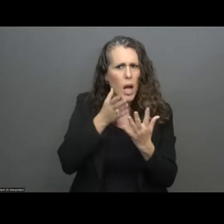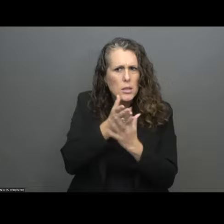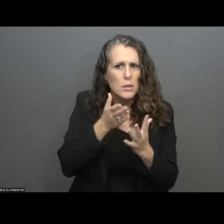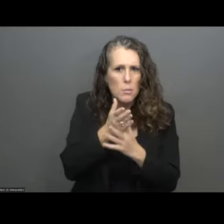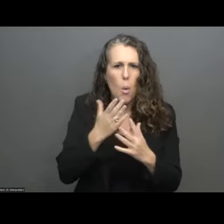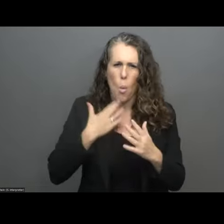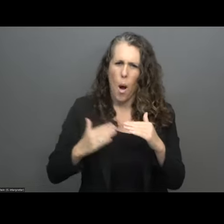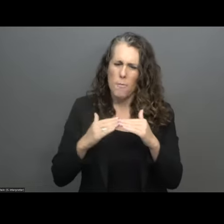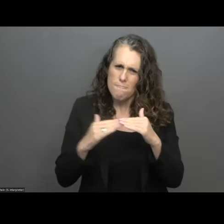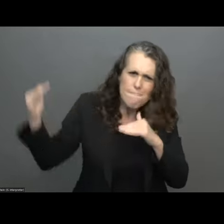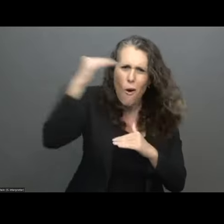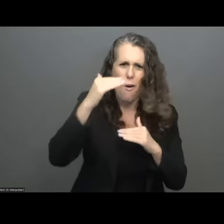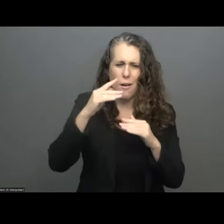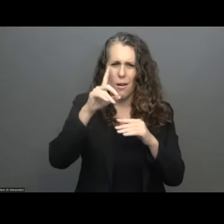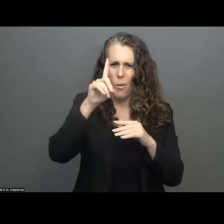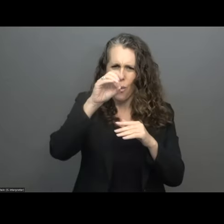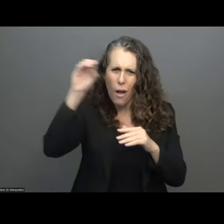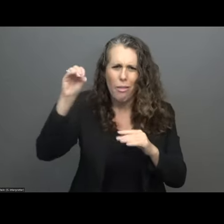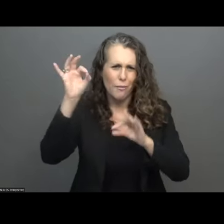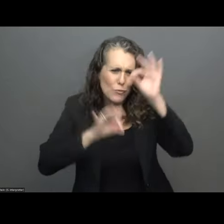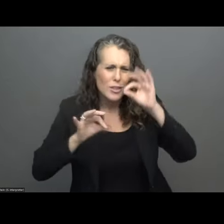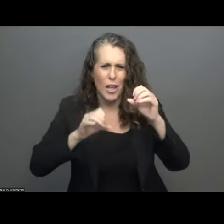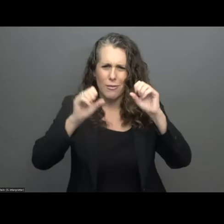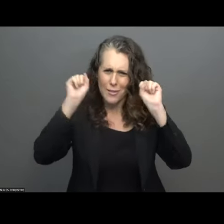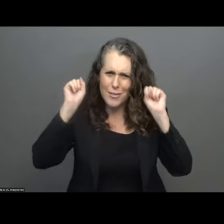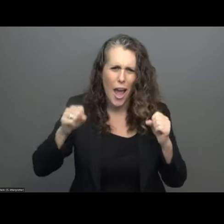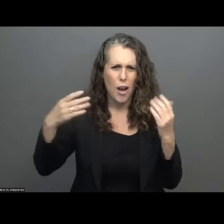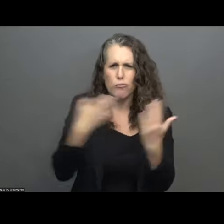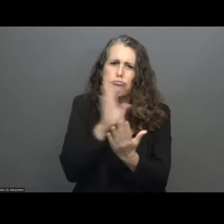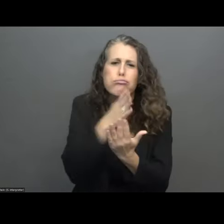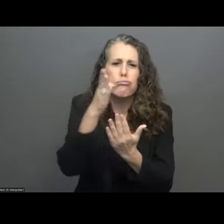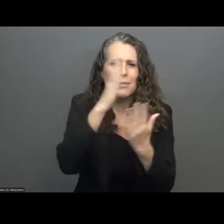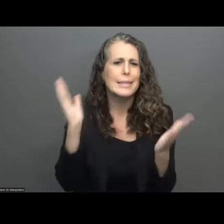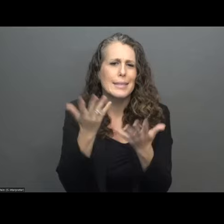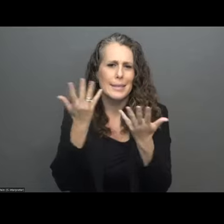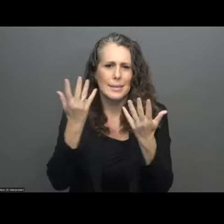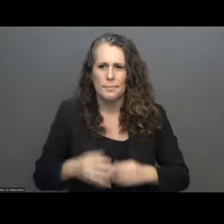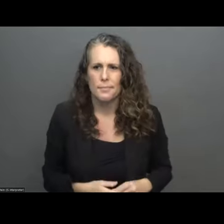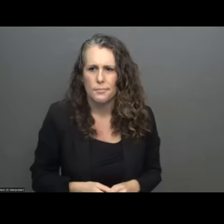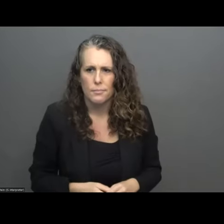09:51:33 And this is really crucially important because if we want to walk the talk, we need